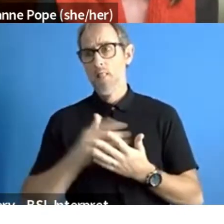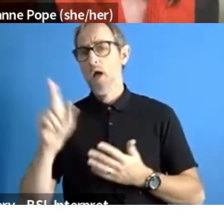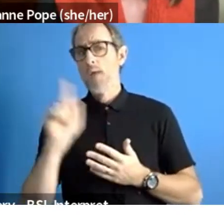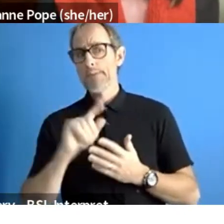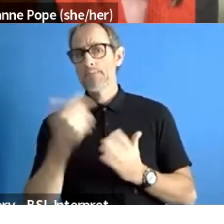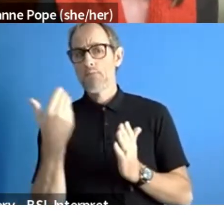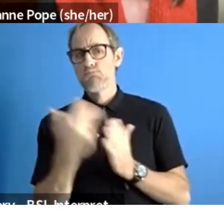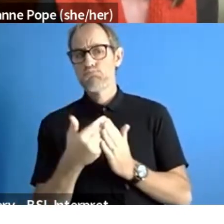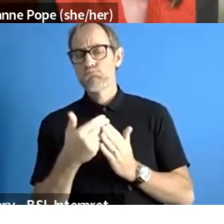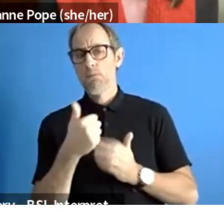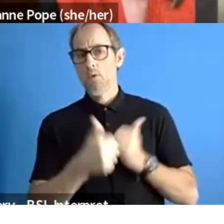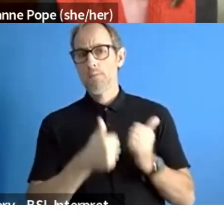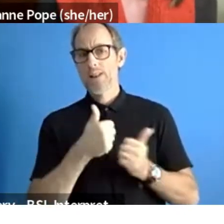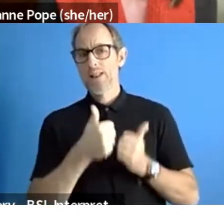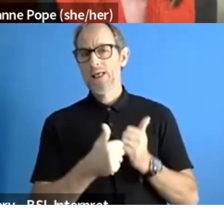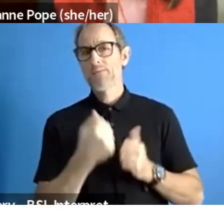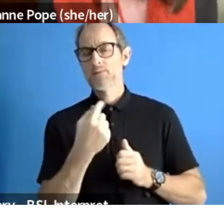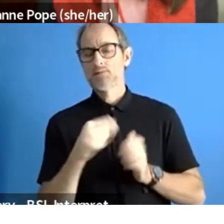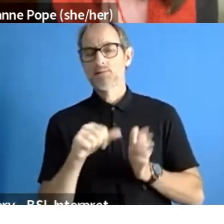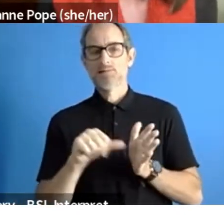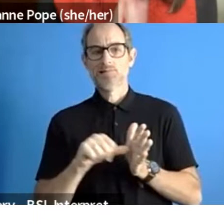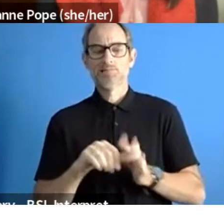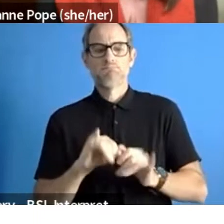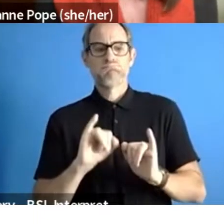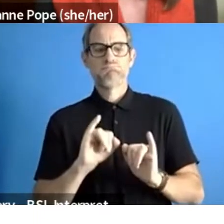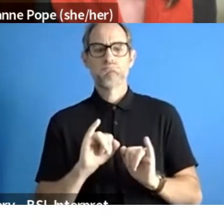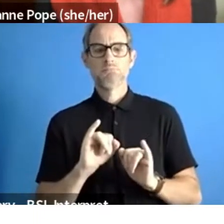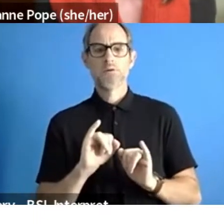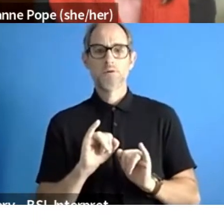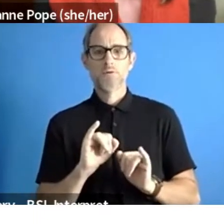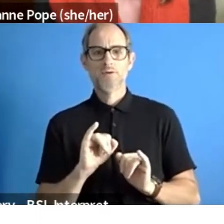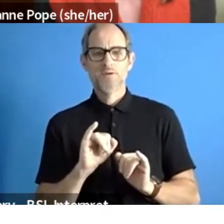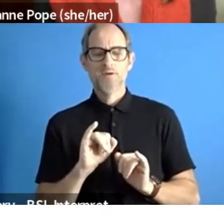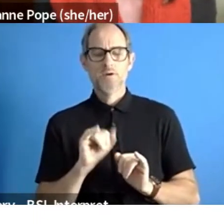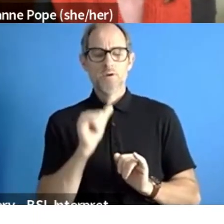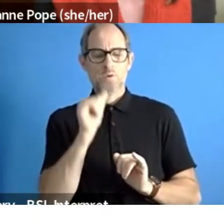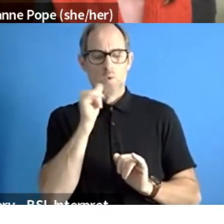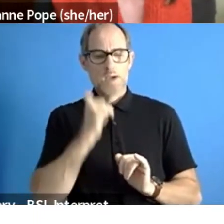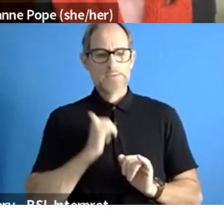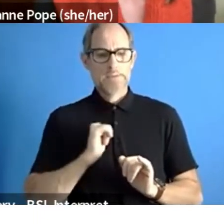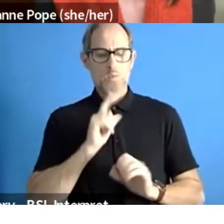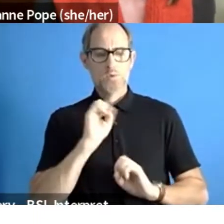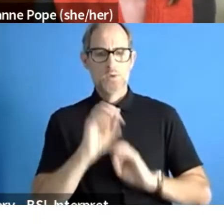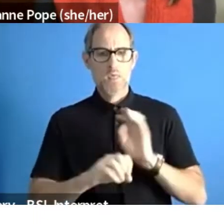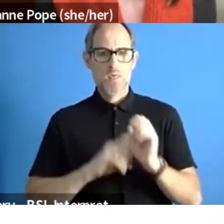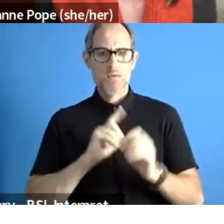we have one major problem, I'm sure you can see where I'm going with this, it's not fully accessibility.